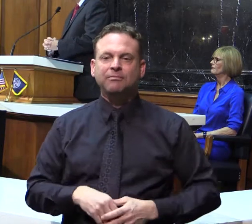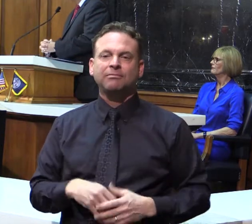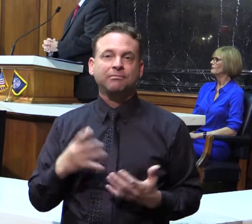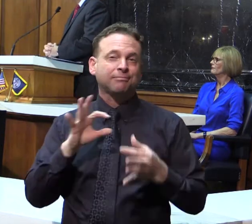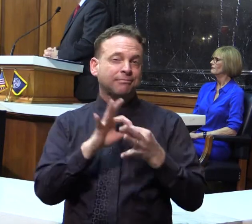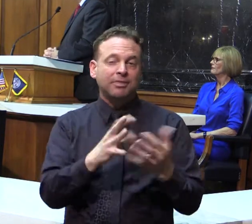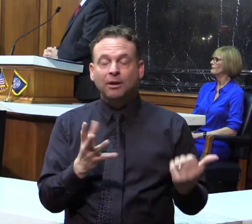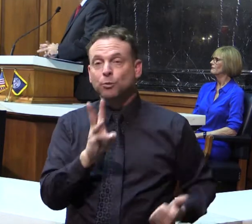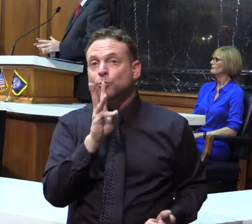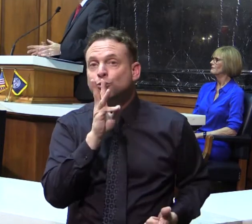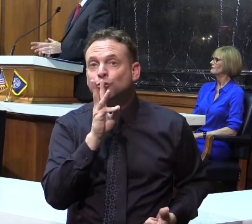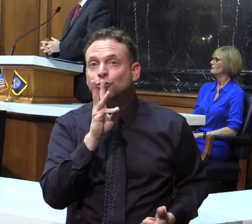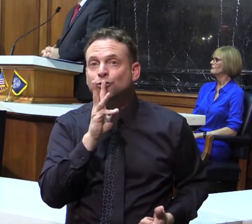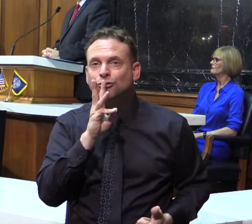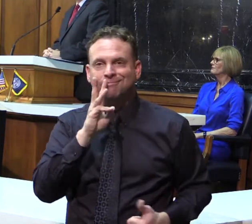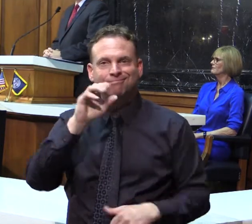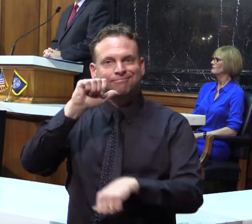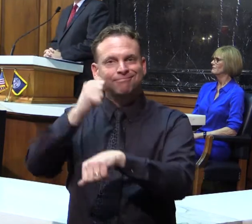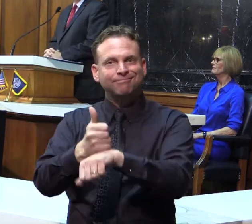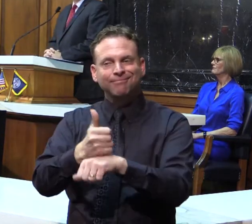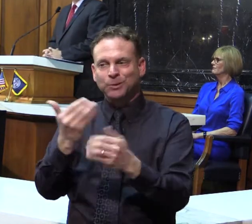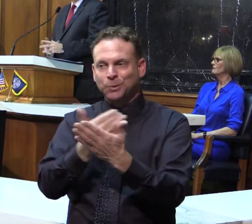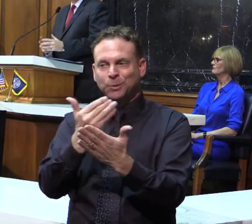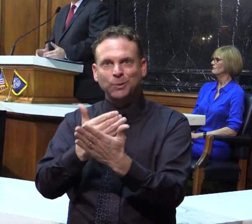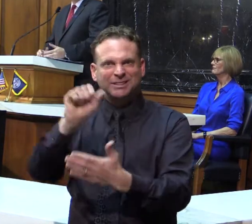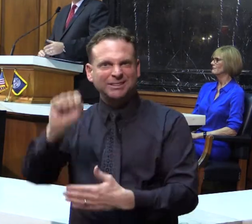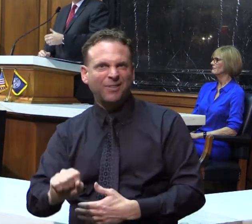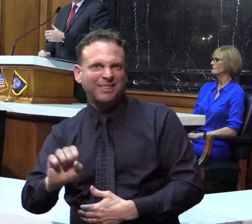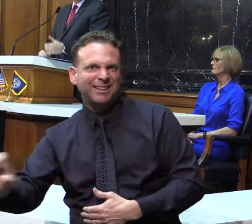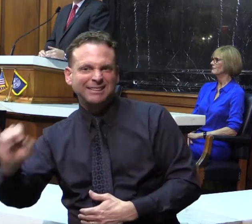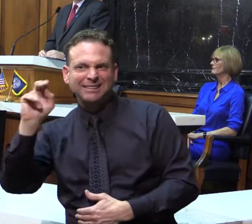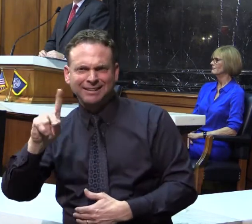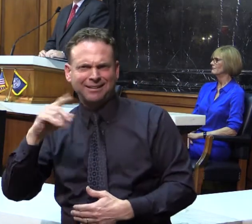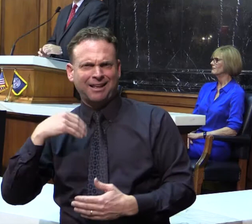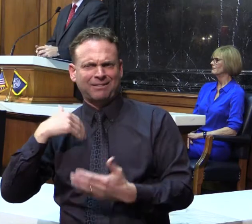and we’re working to add more direct flights in growing cities like South Bend, Fort Wayne